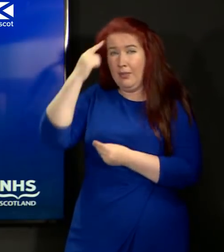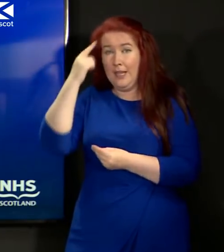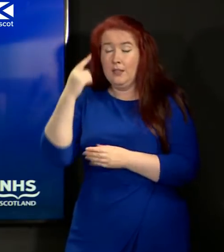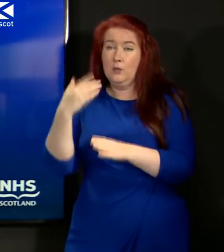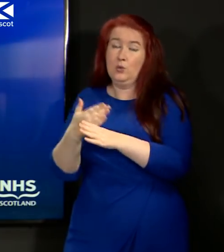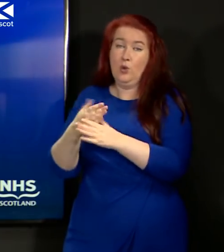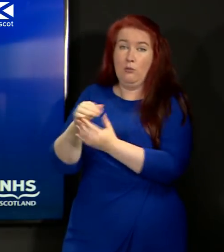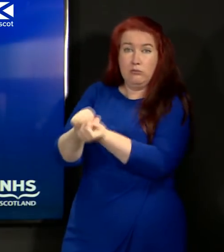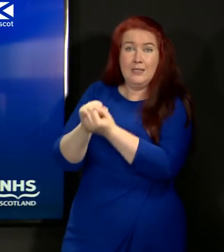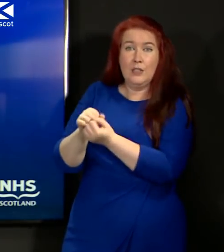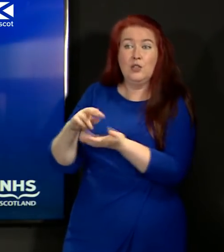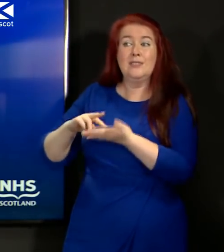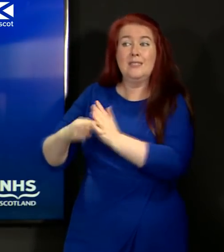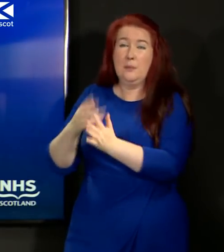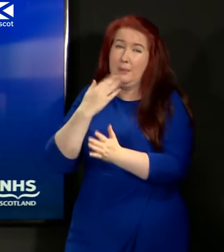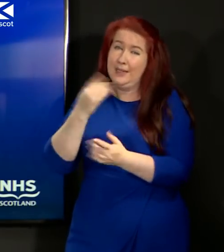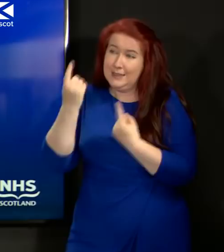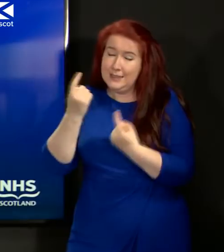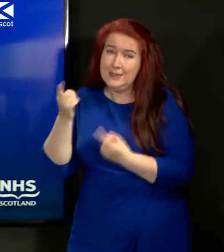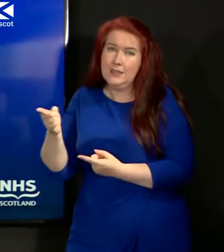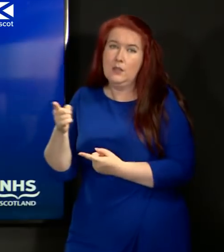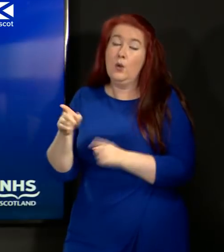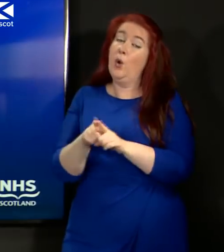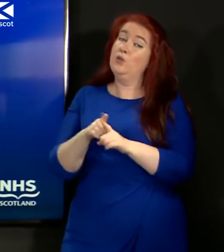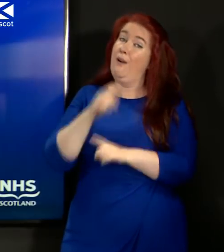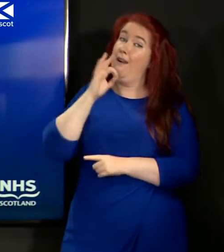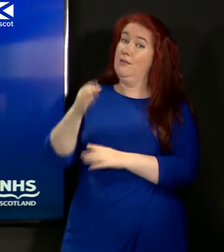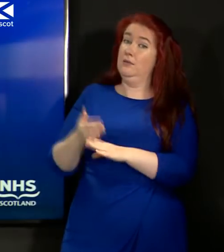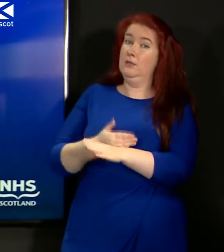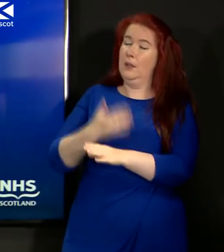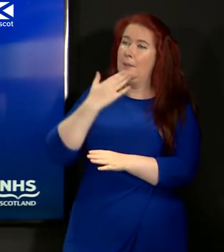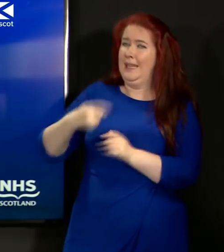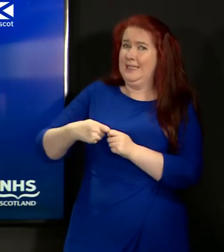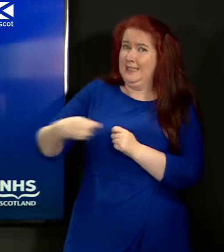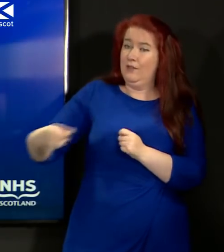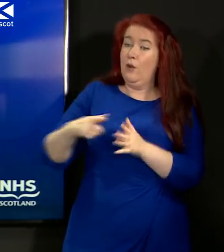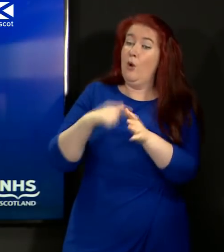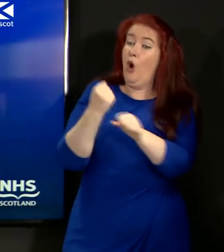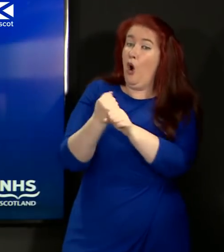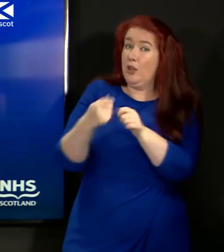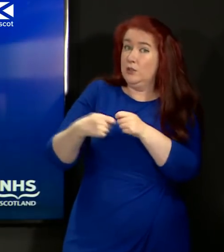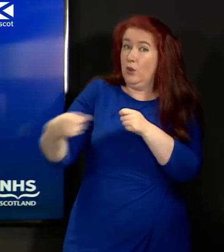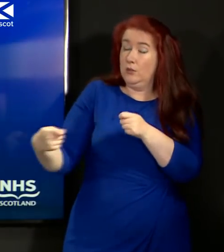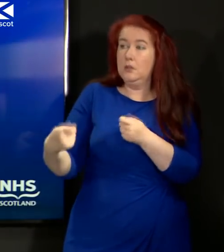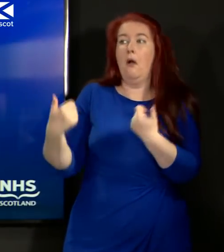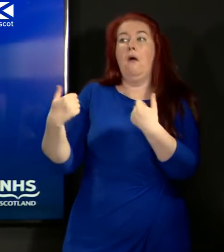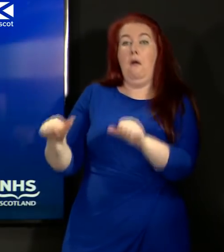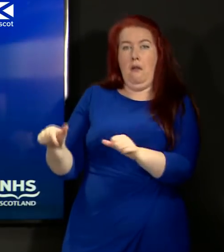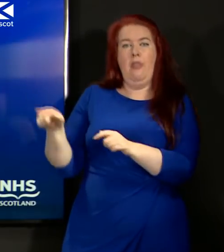scheme. And I also asked for an extension from August onwards, and that has been delivered.